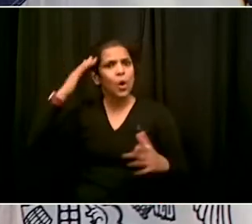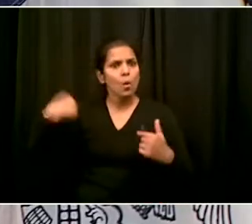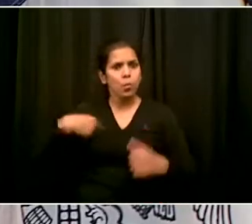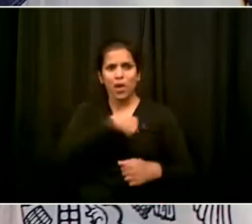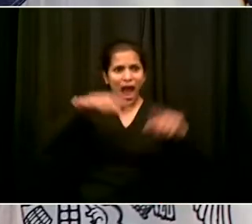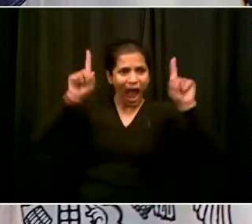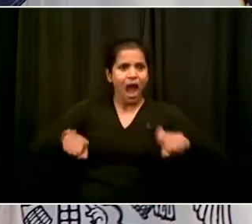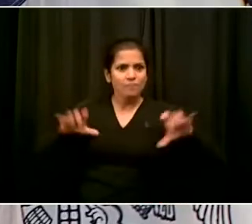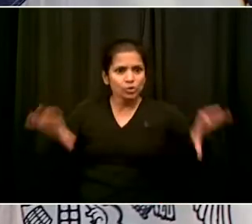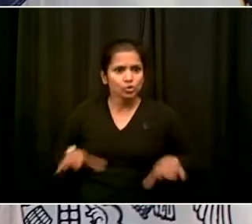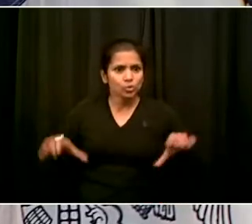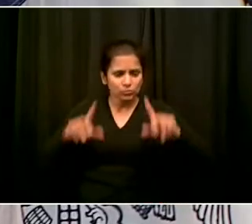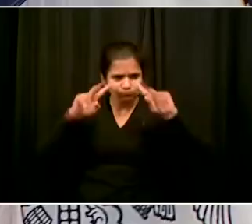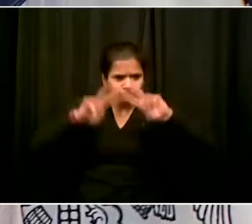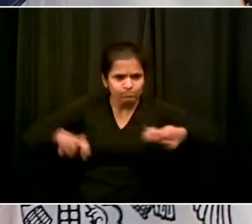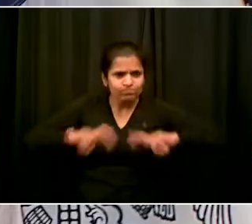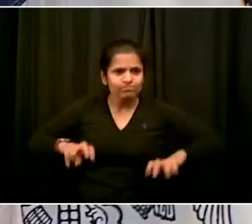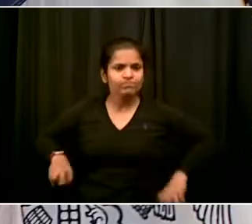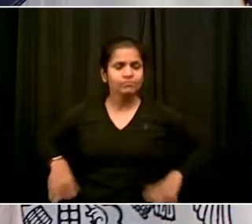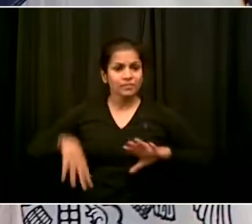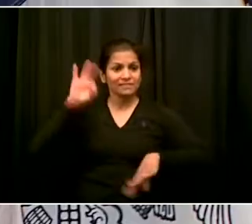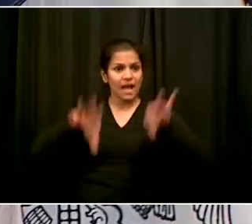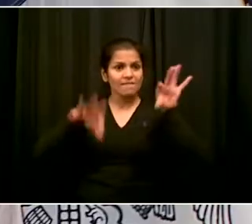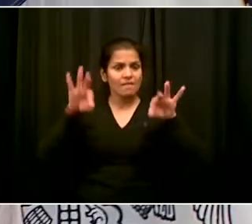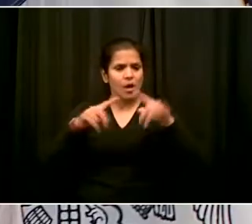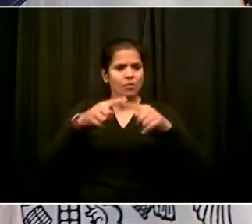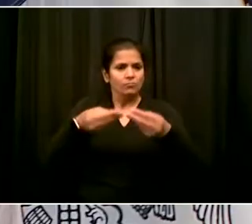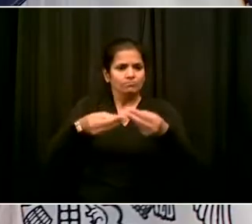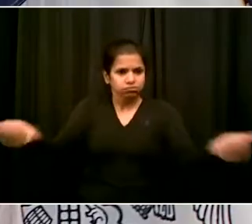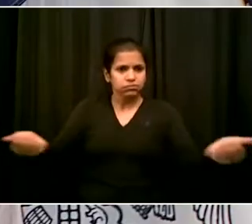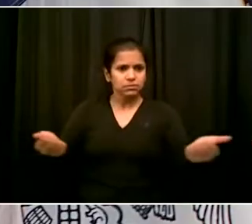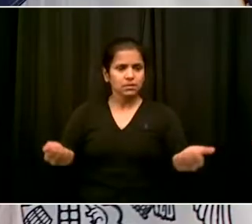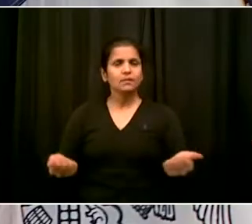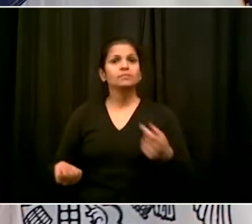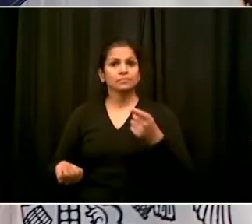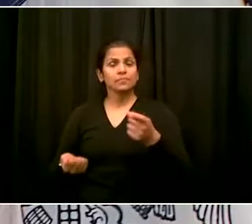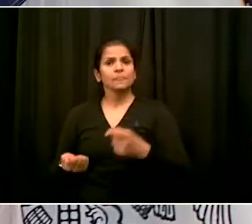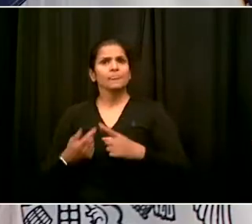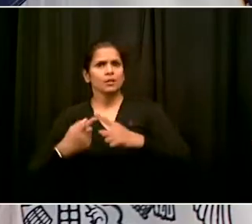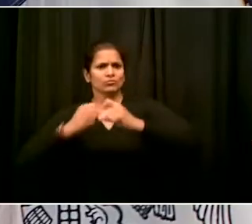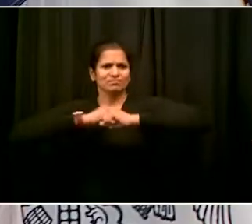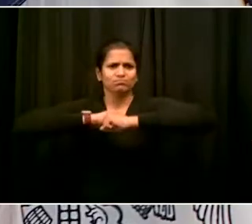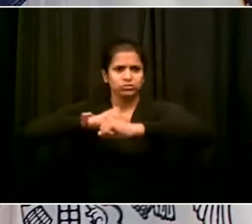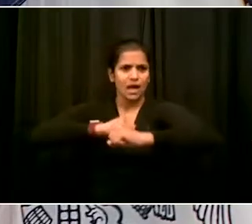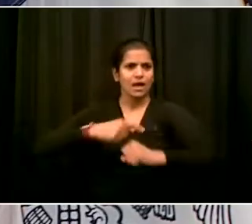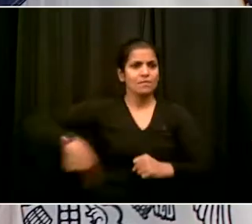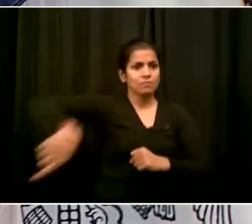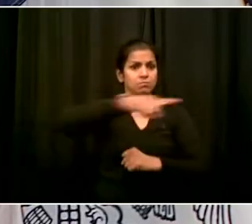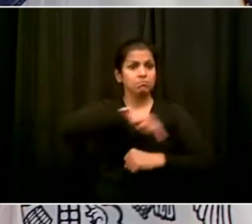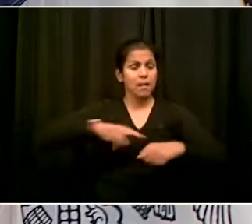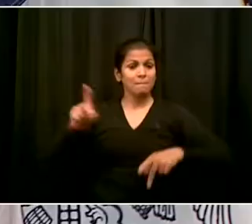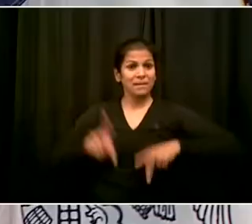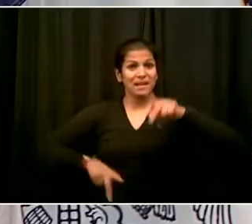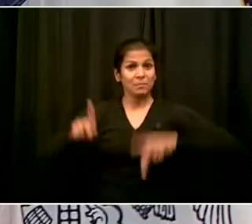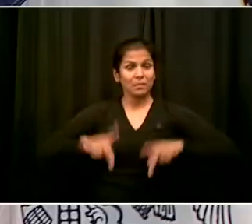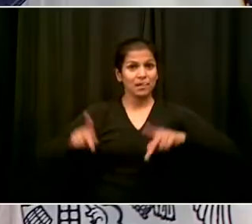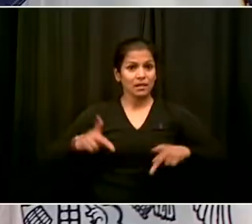EVEN BIGGER THAT WILL BE ABOUT THE FUTURE AND PROTECTING THIS